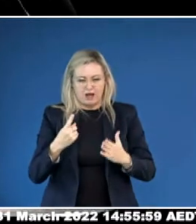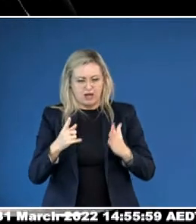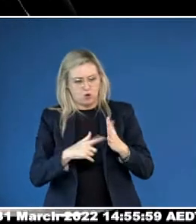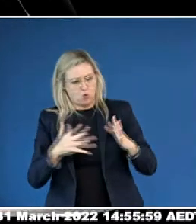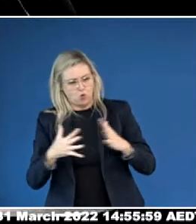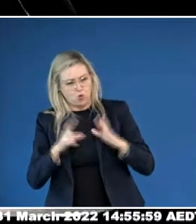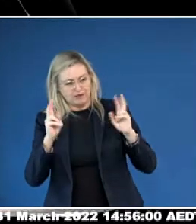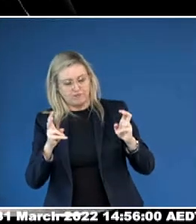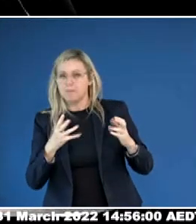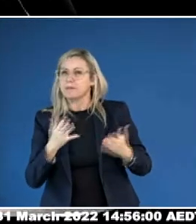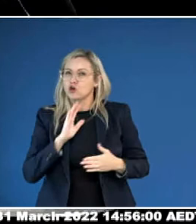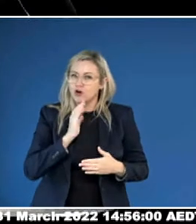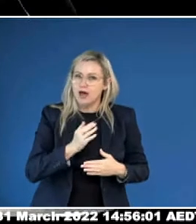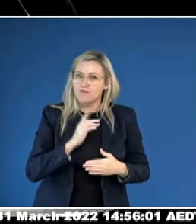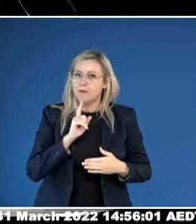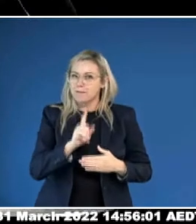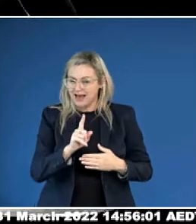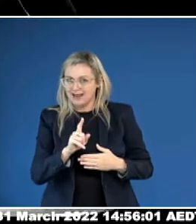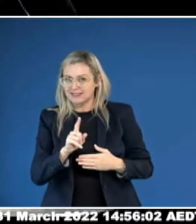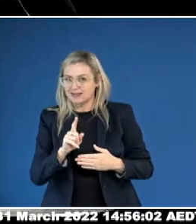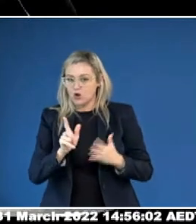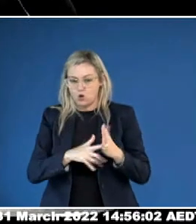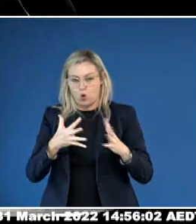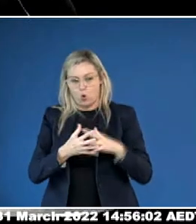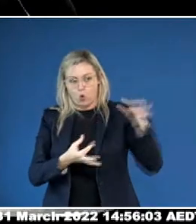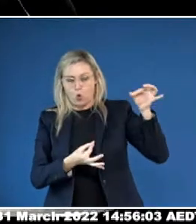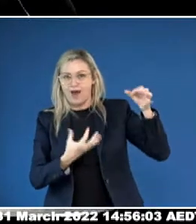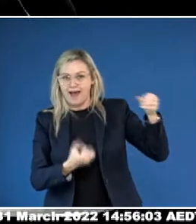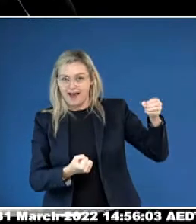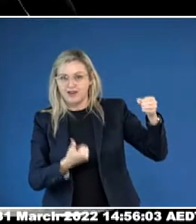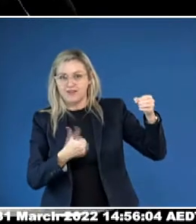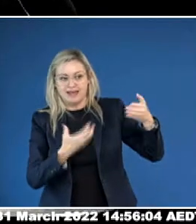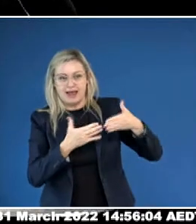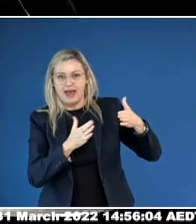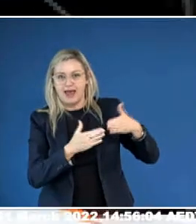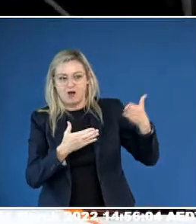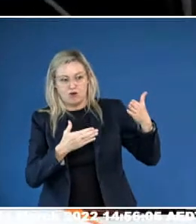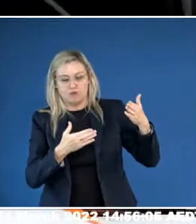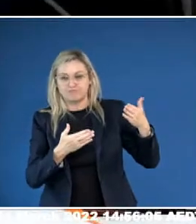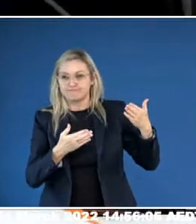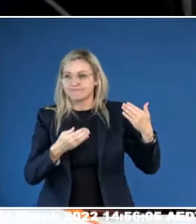But how you support the protection of women, which is, as you said, training, awareness,